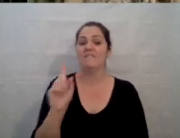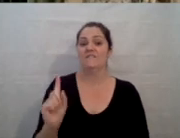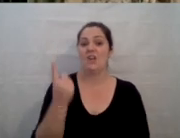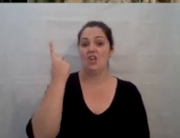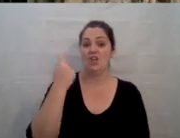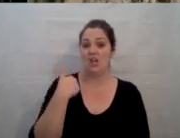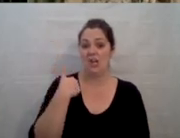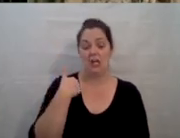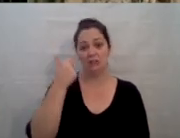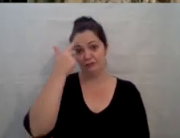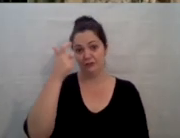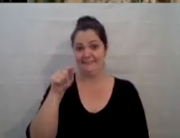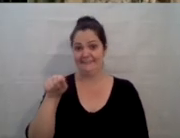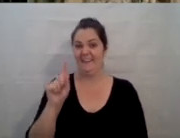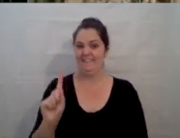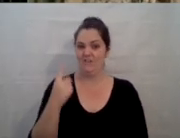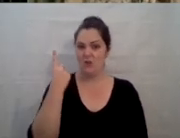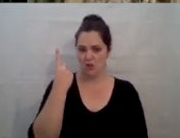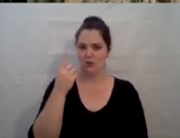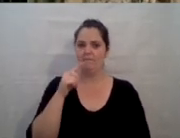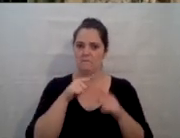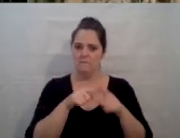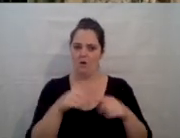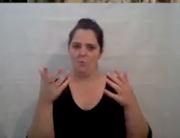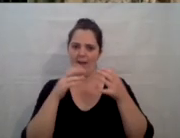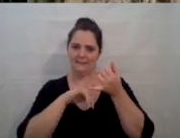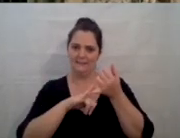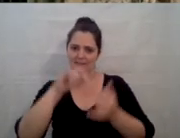is start with that line right there that organizes it.